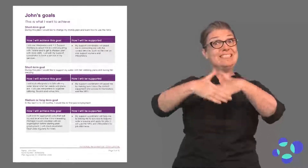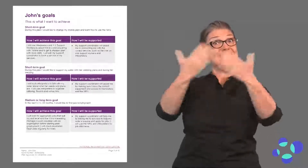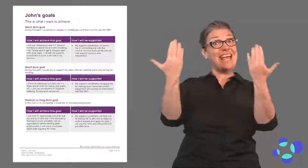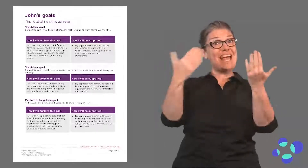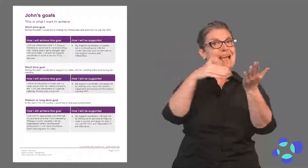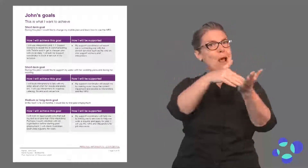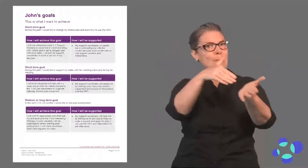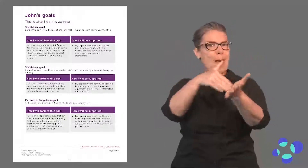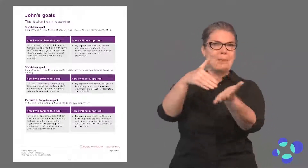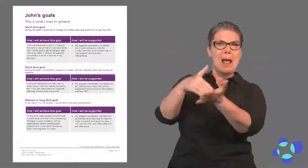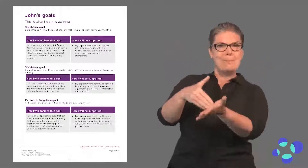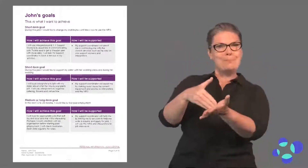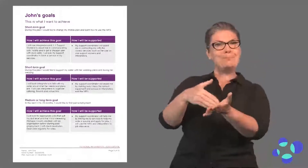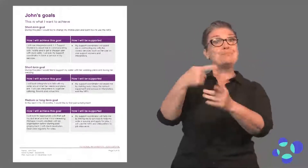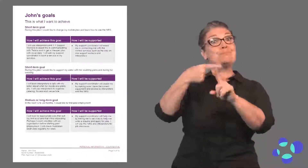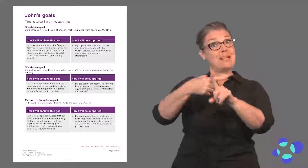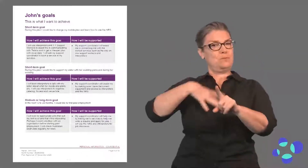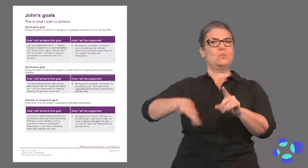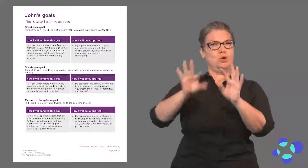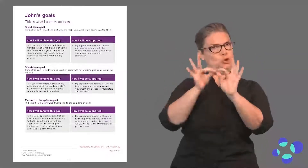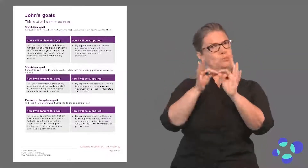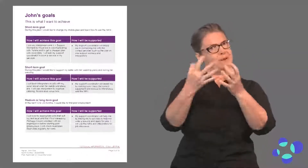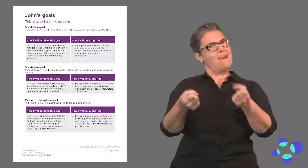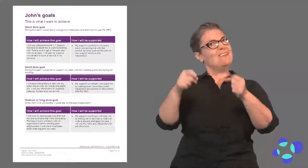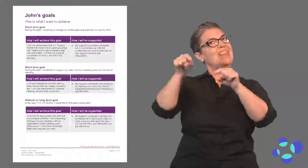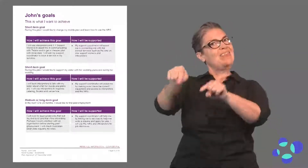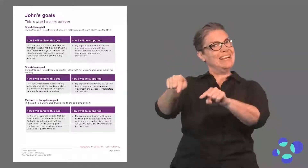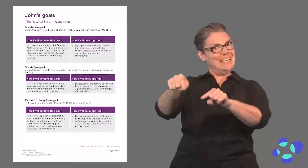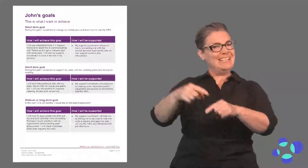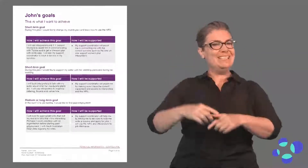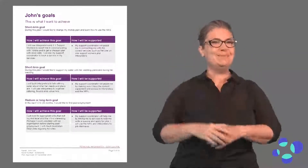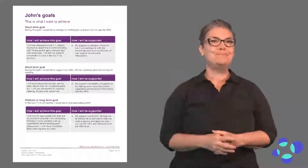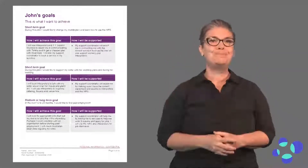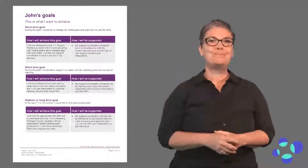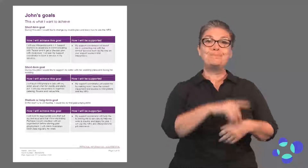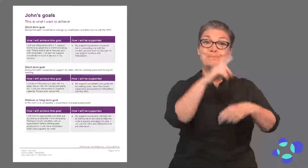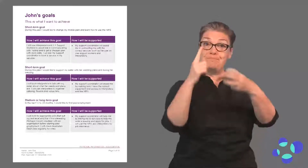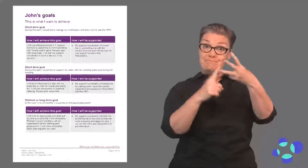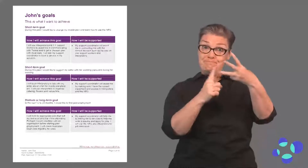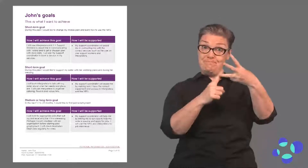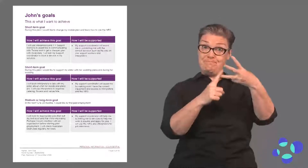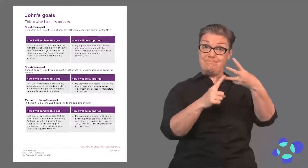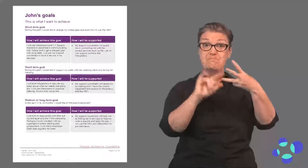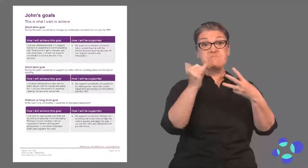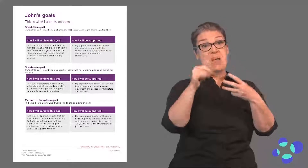and also assist on the day and have an interpreter present.